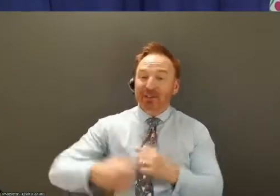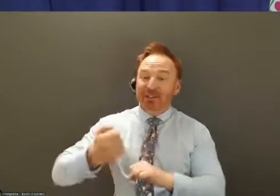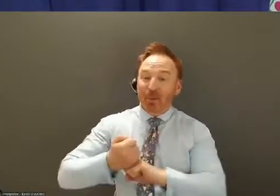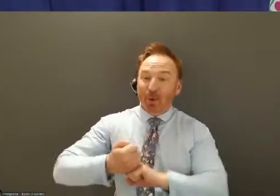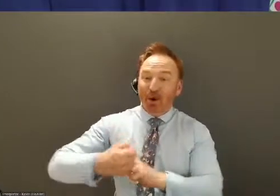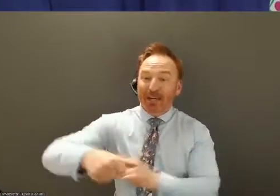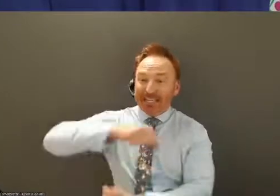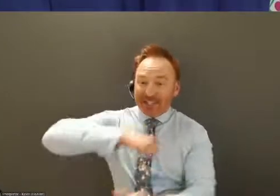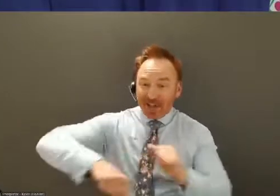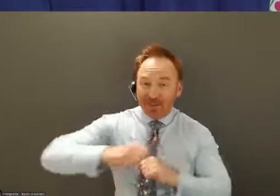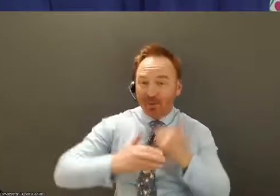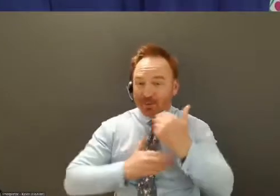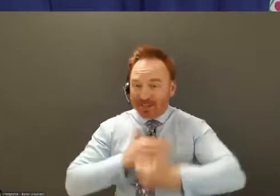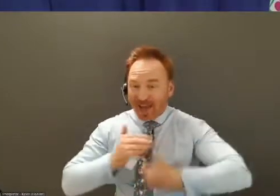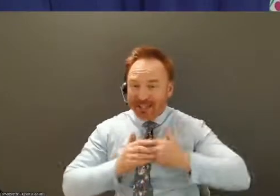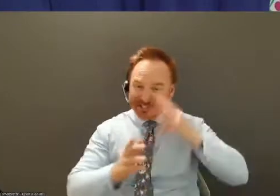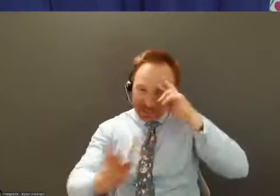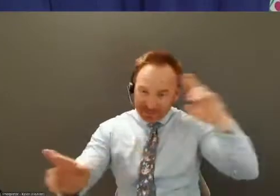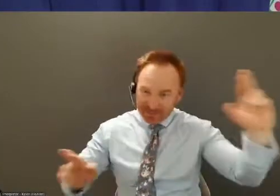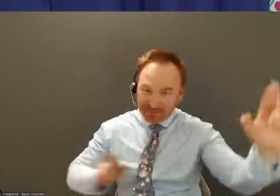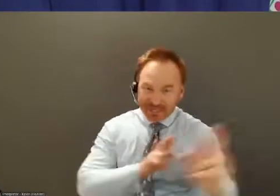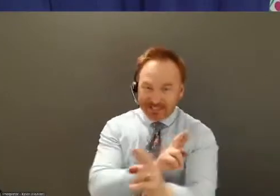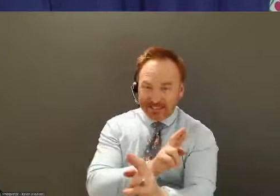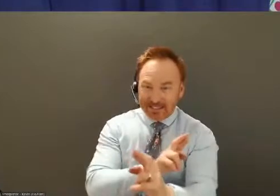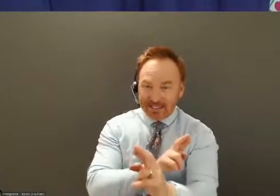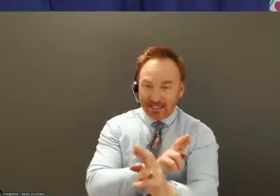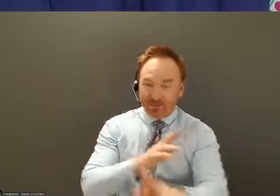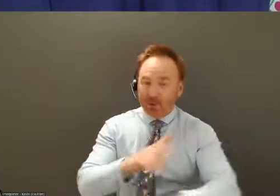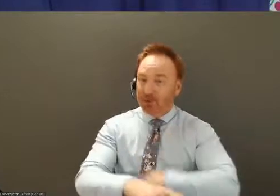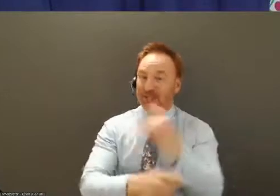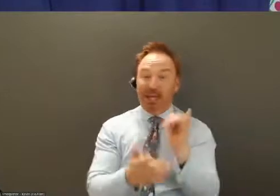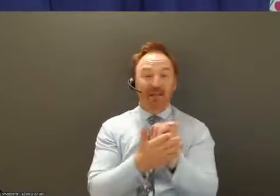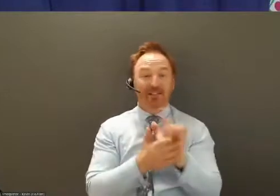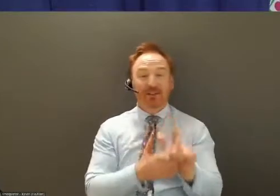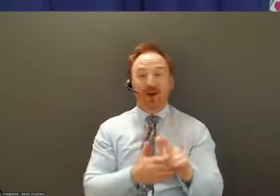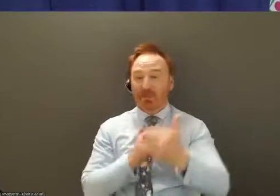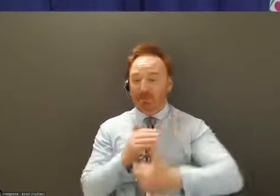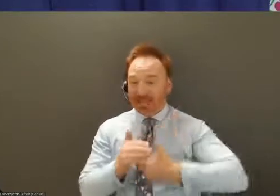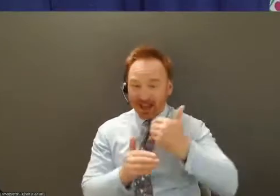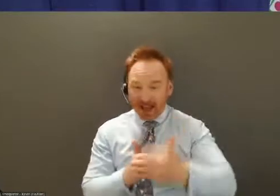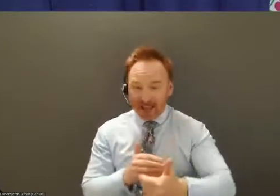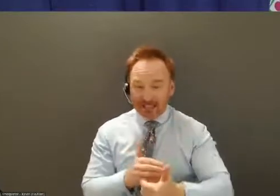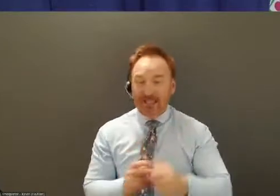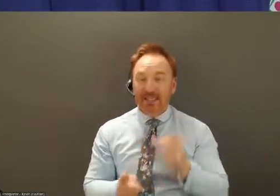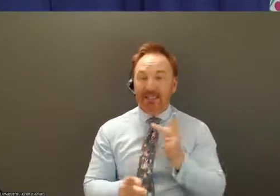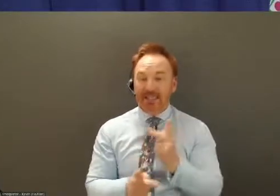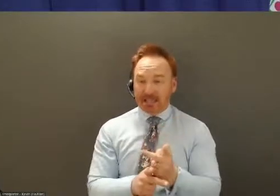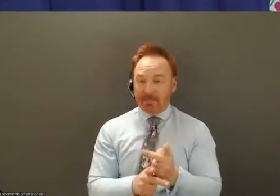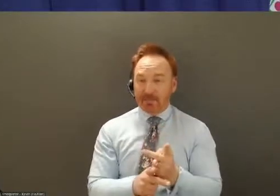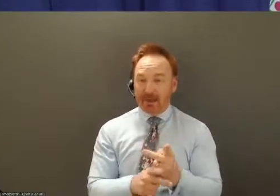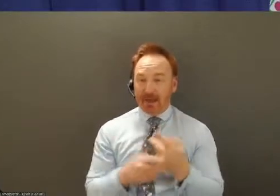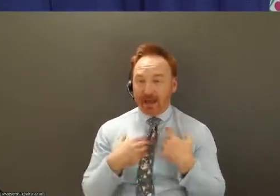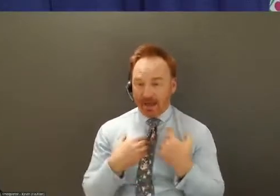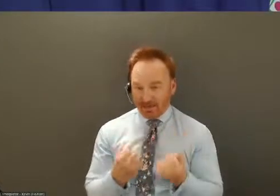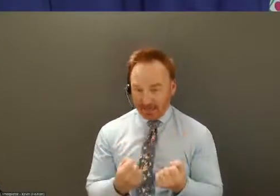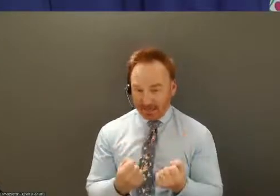the situation improves that gradual opening up to support well-being and our mental health